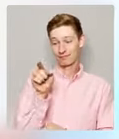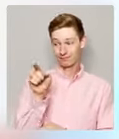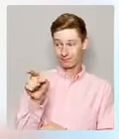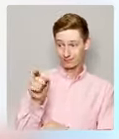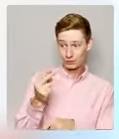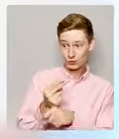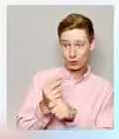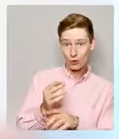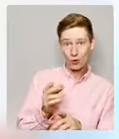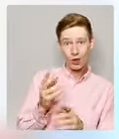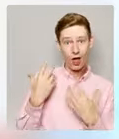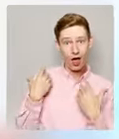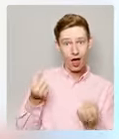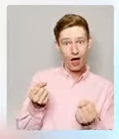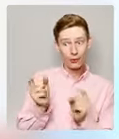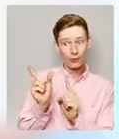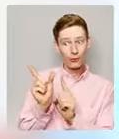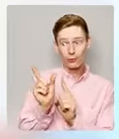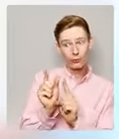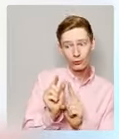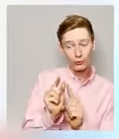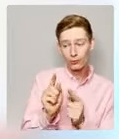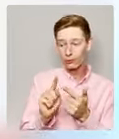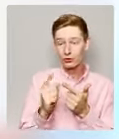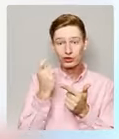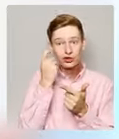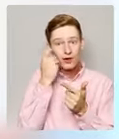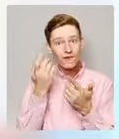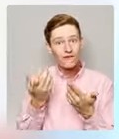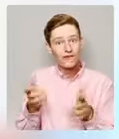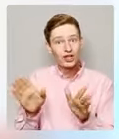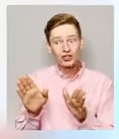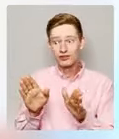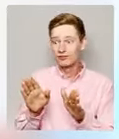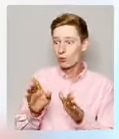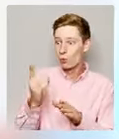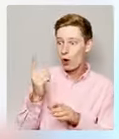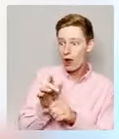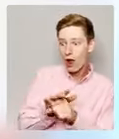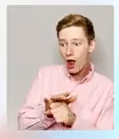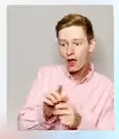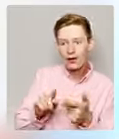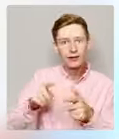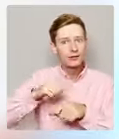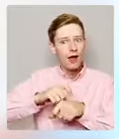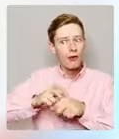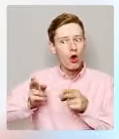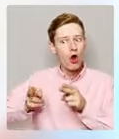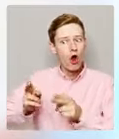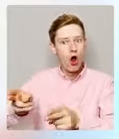Is the user low on health or ammunition? Did the user just complete an area? Is there a time sensitive action they're expected to perform?